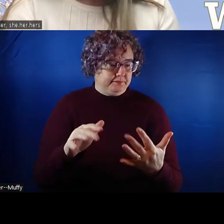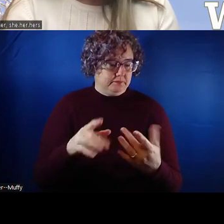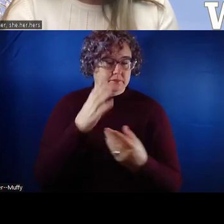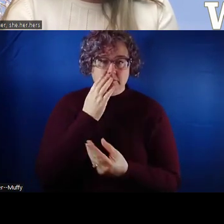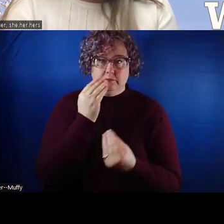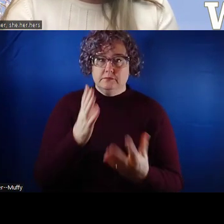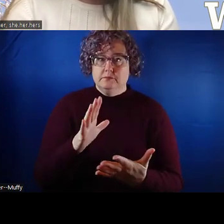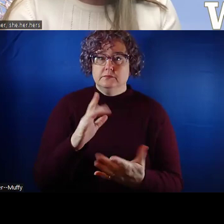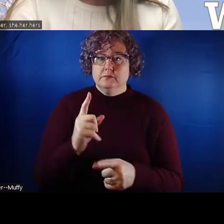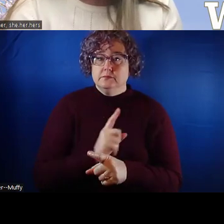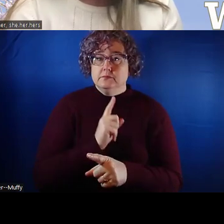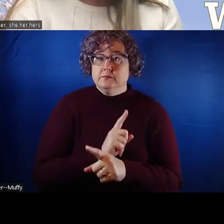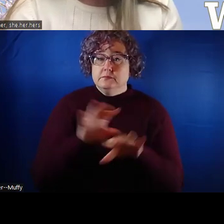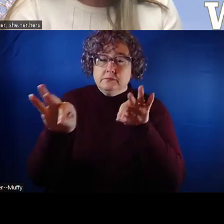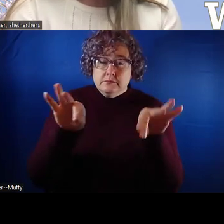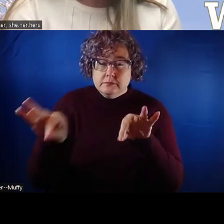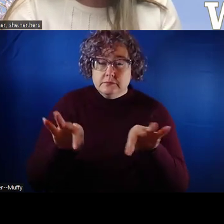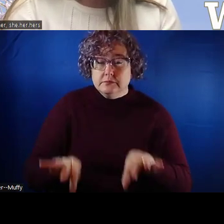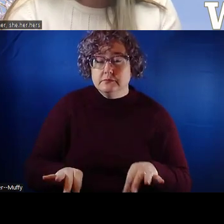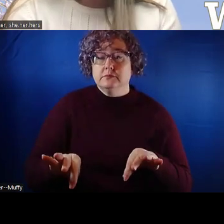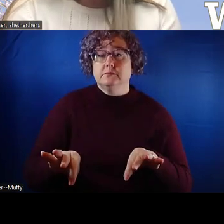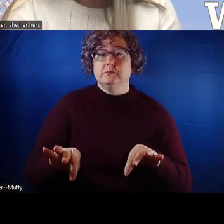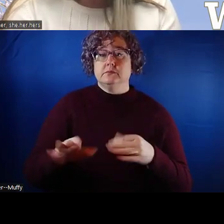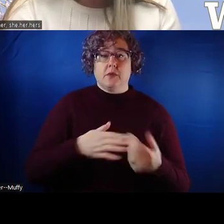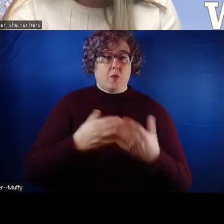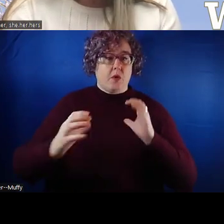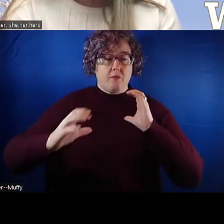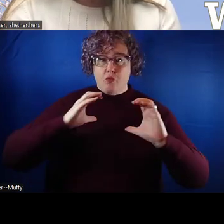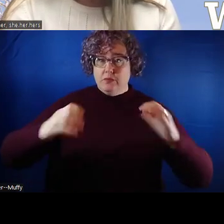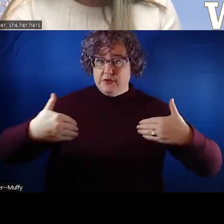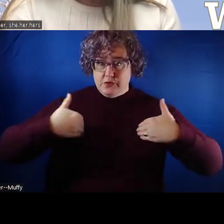was properly described to me, whatever conversation I was having.